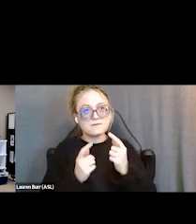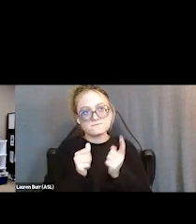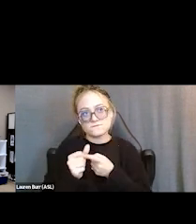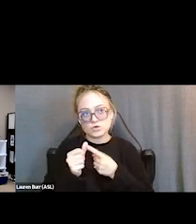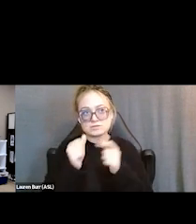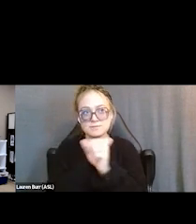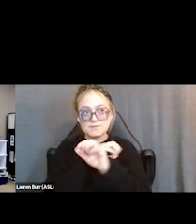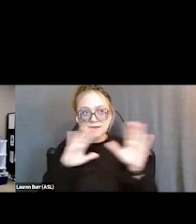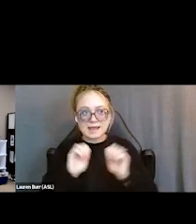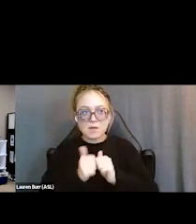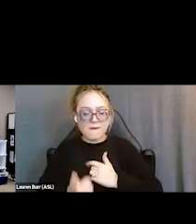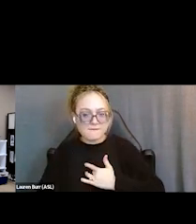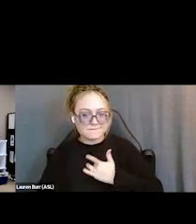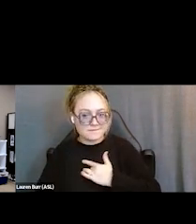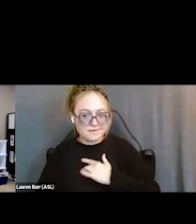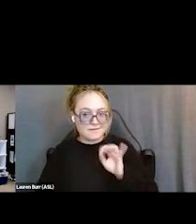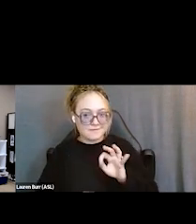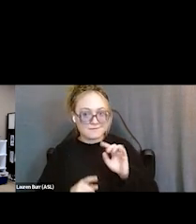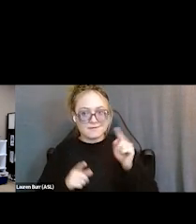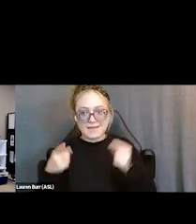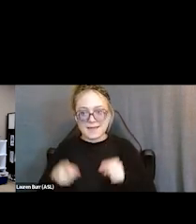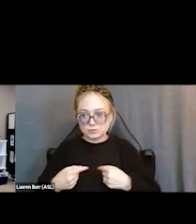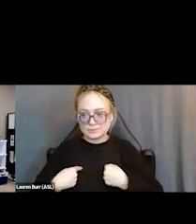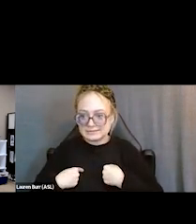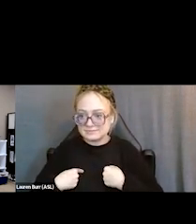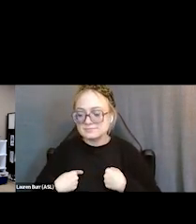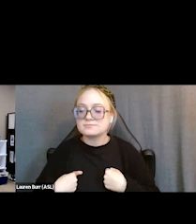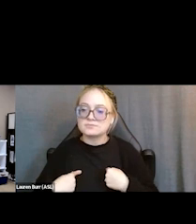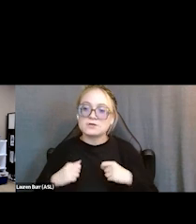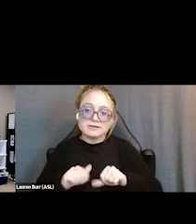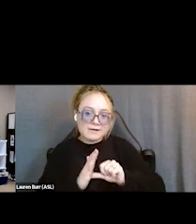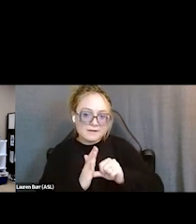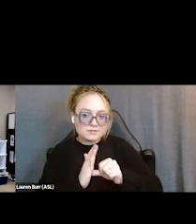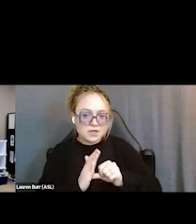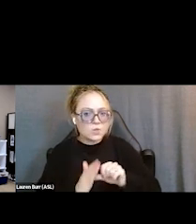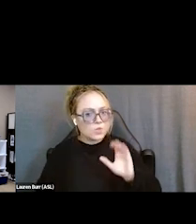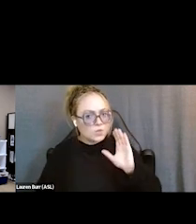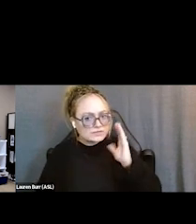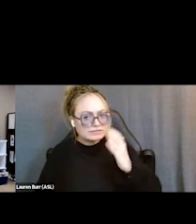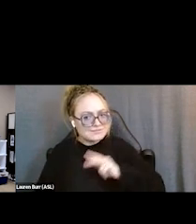to you and why. So we can empathize here by saying that sounds upsetting, especially since you trust her.